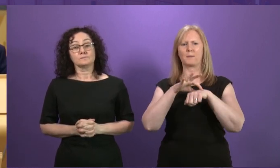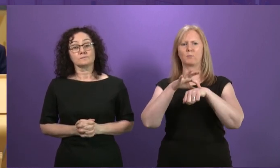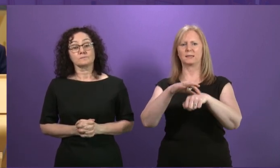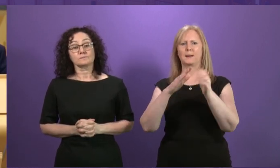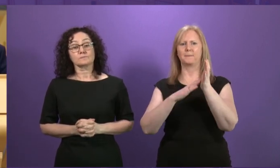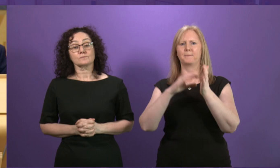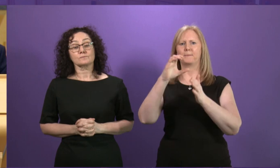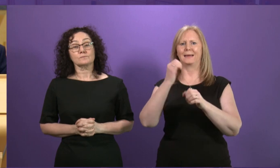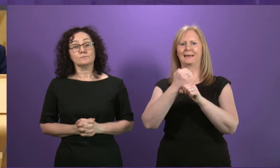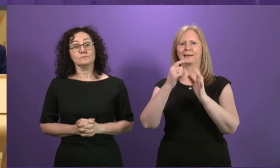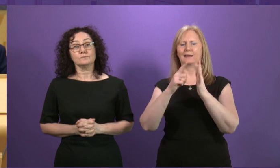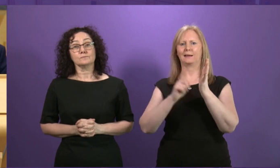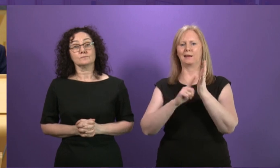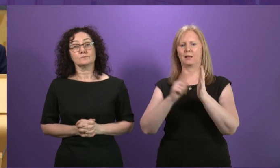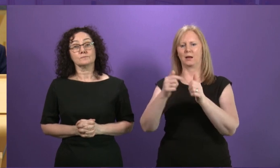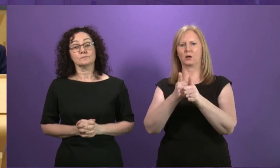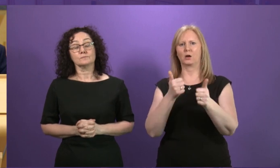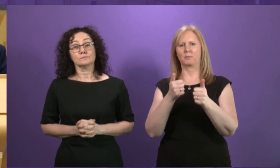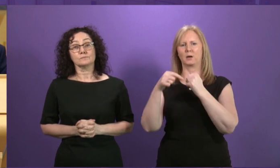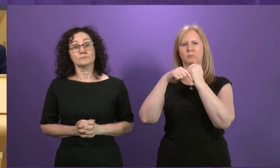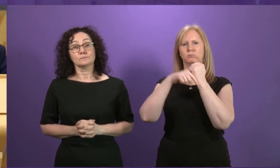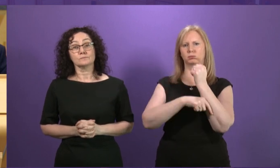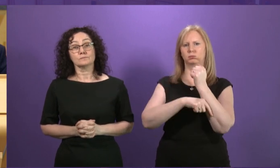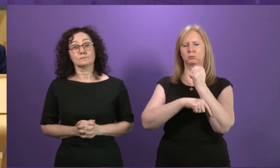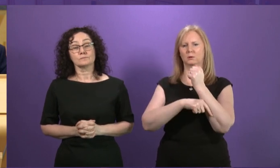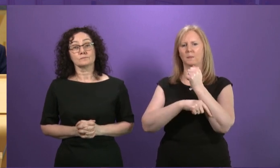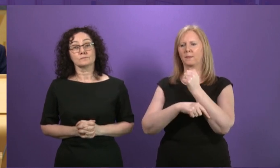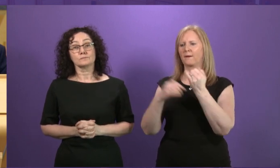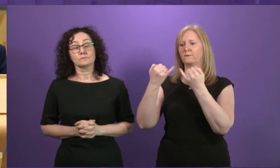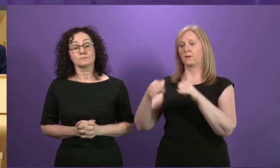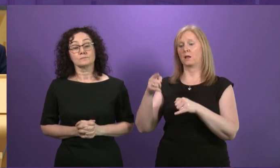the firm that went into administration after failure of the Government to provide a modest